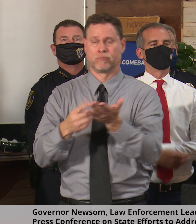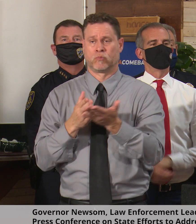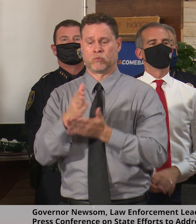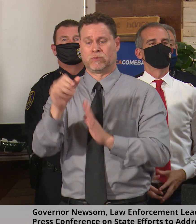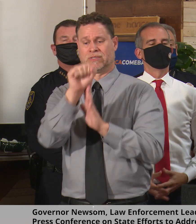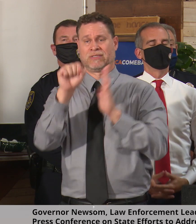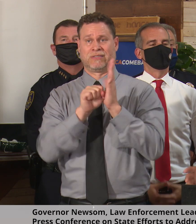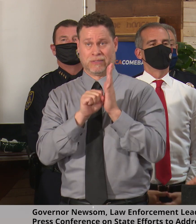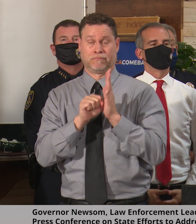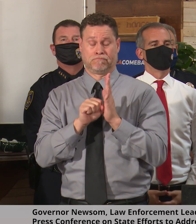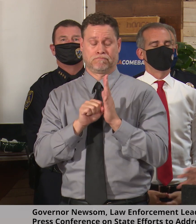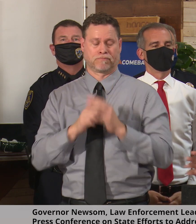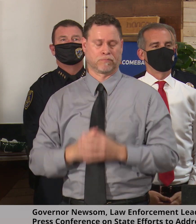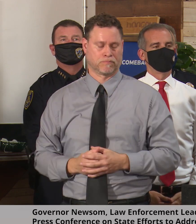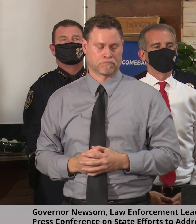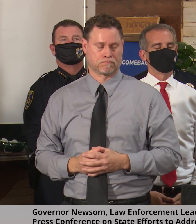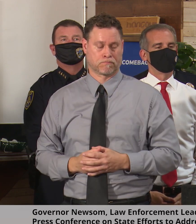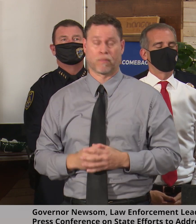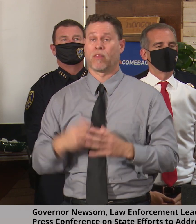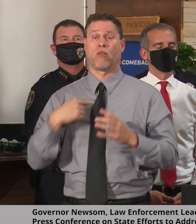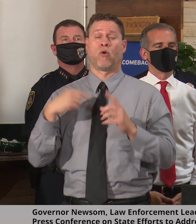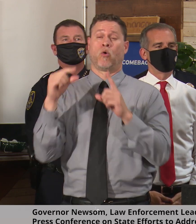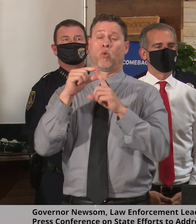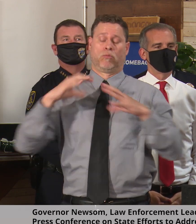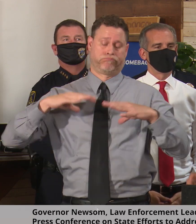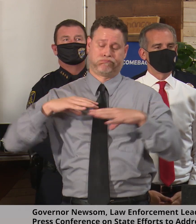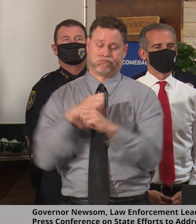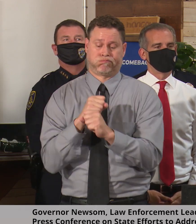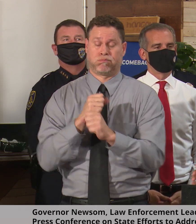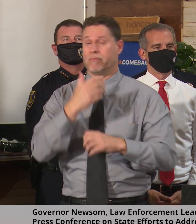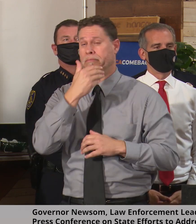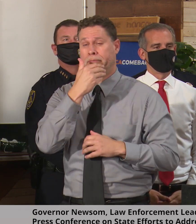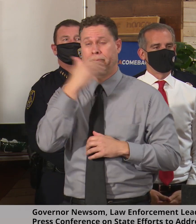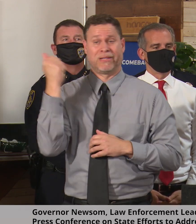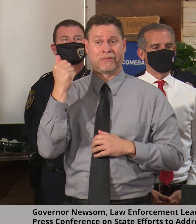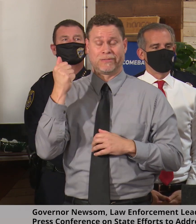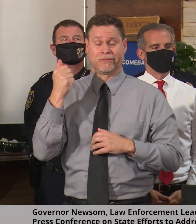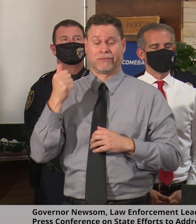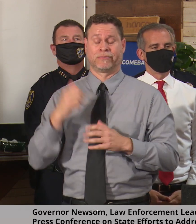and I think the word that I can summarize best or a word that I can use to summarize